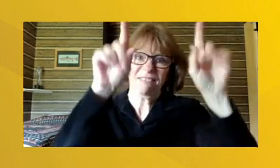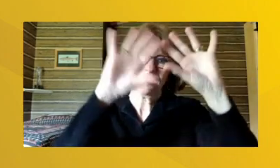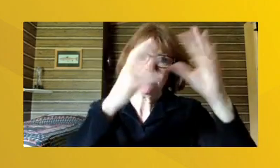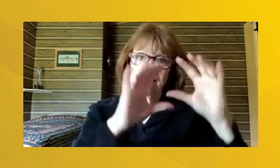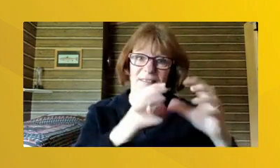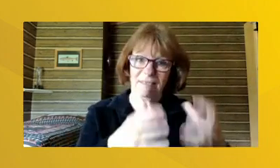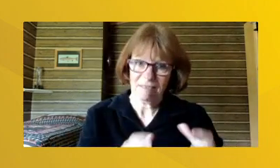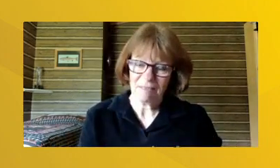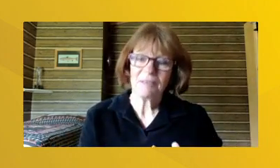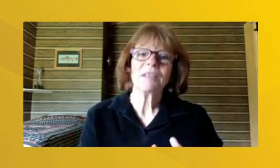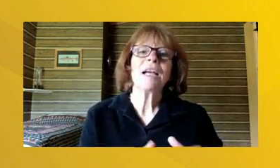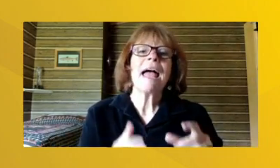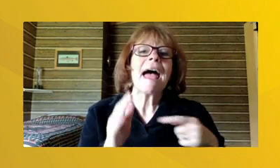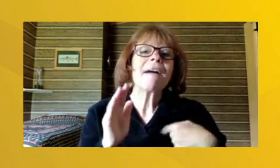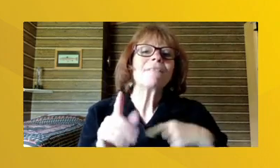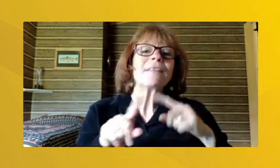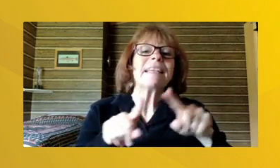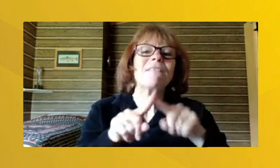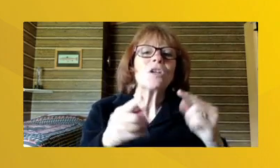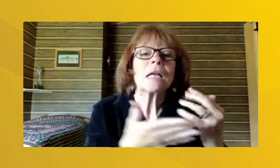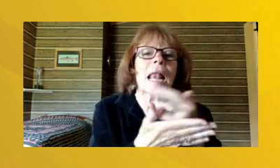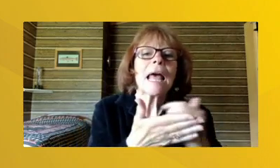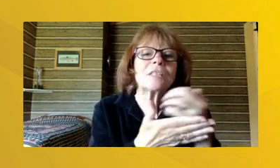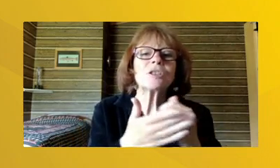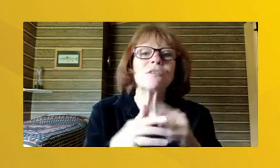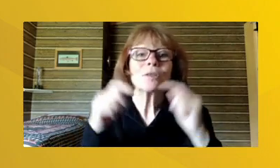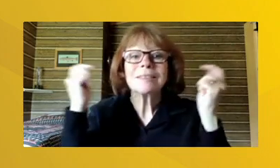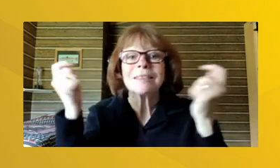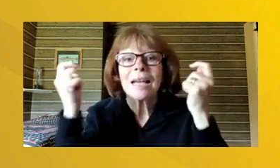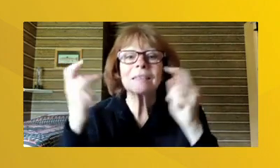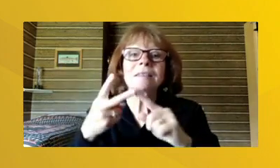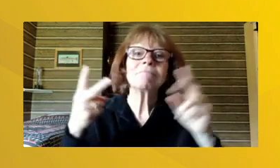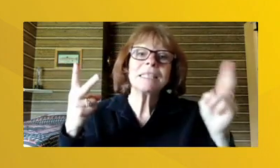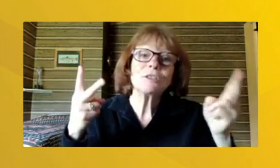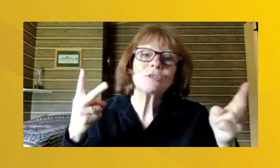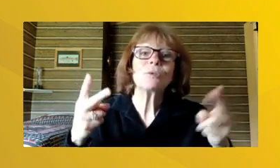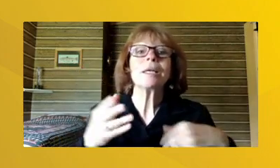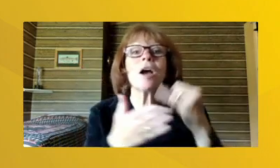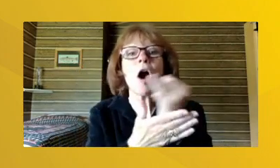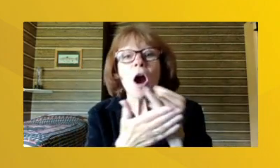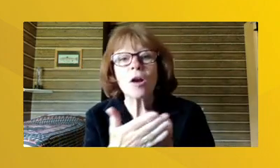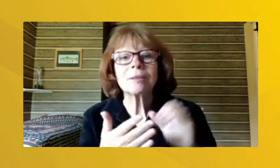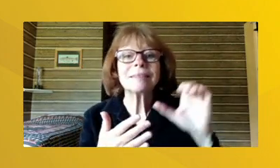collections that celebrate science, history, art, civics, engineering, and more.